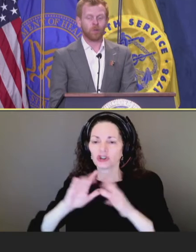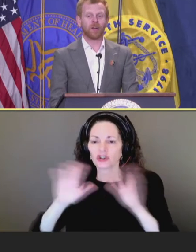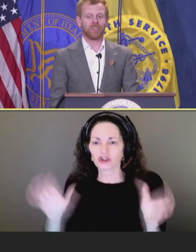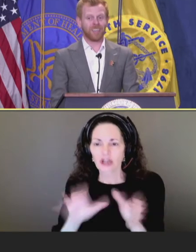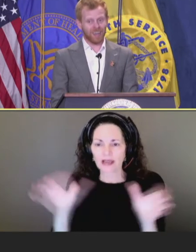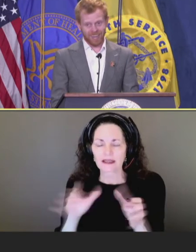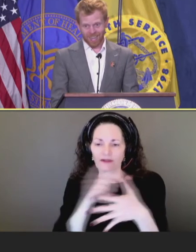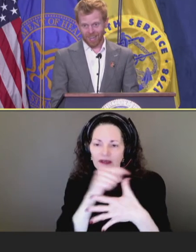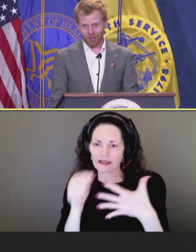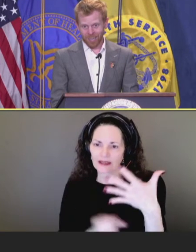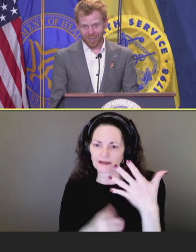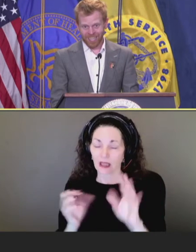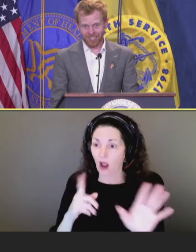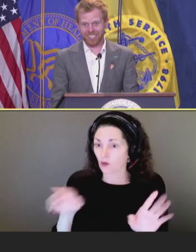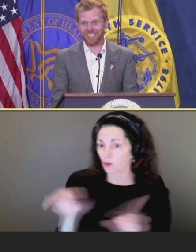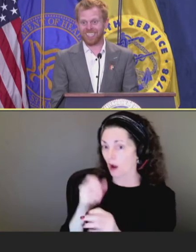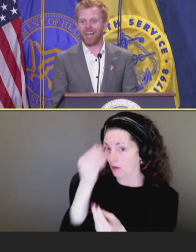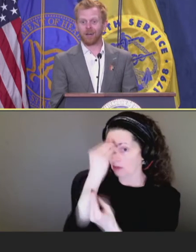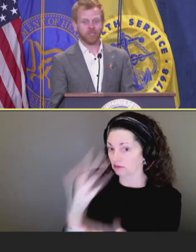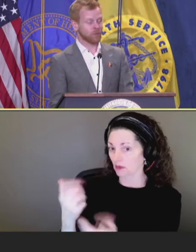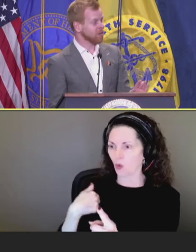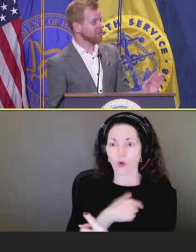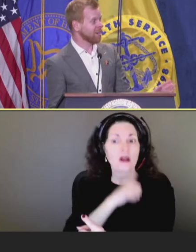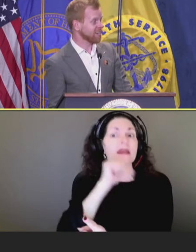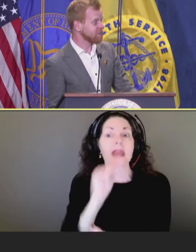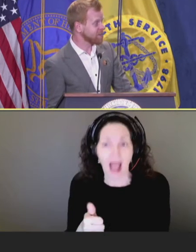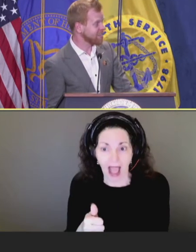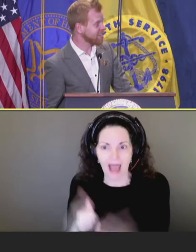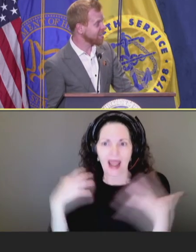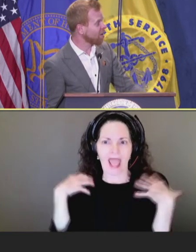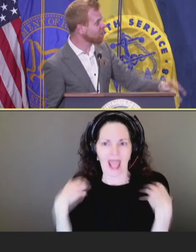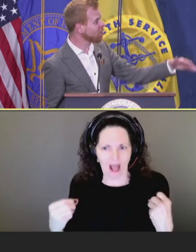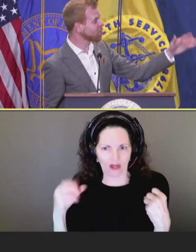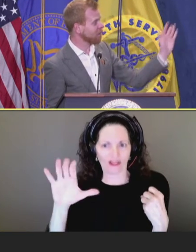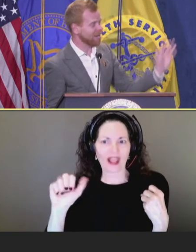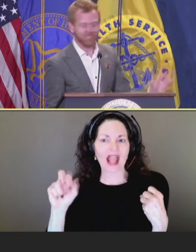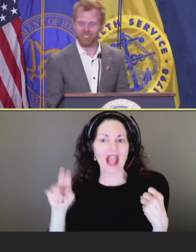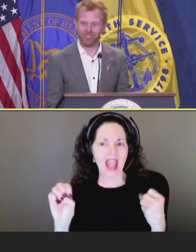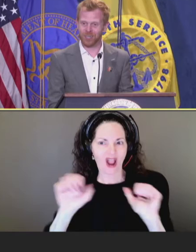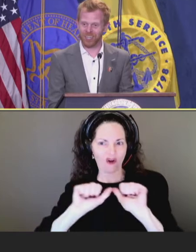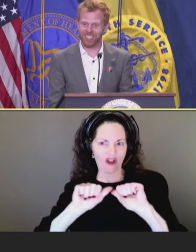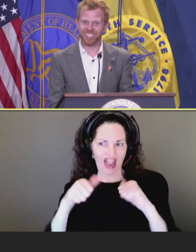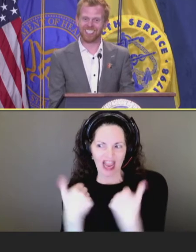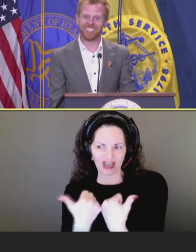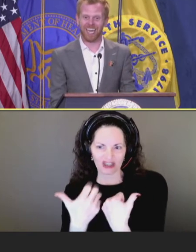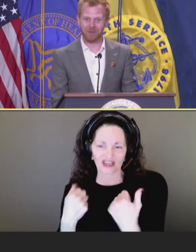are not a healthcare agency. So, there are not going to be all the graphs and charts and data